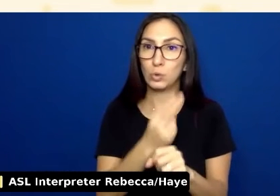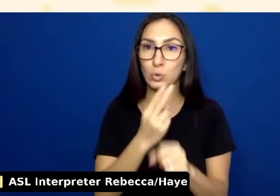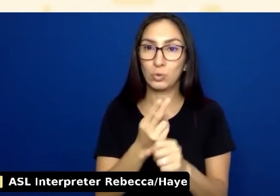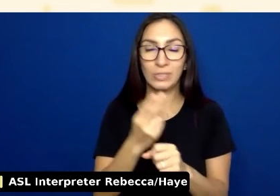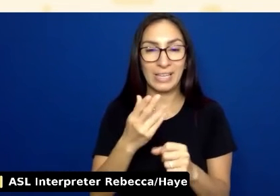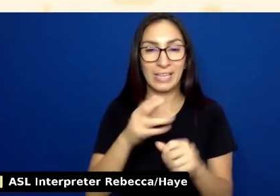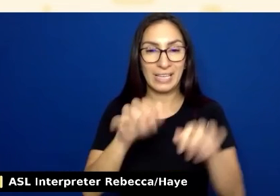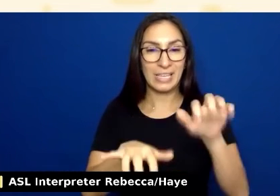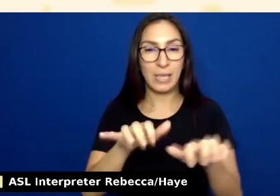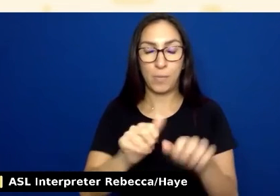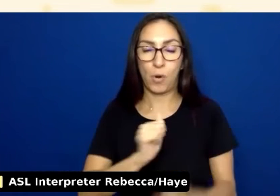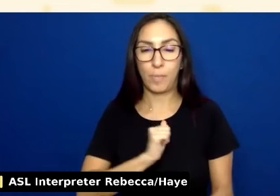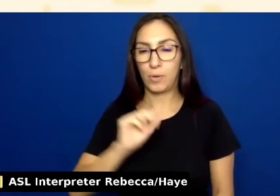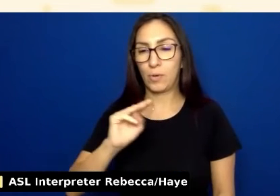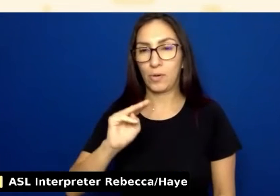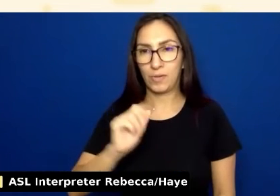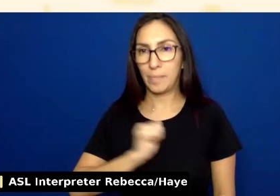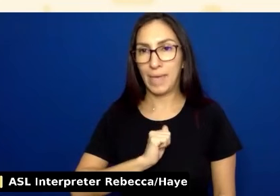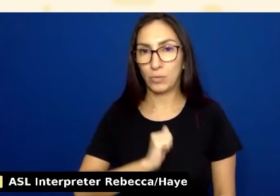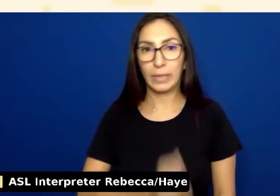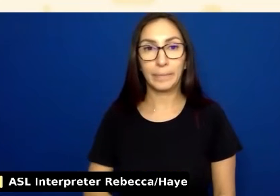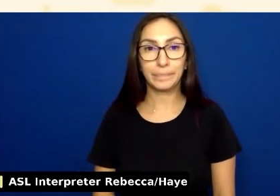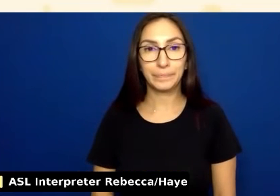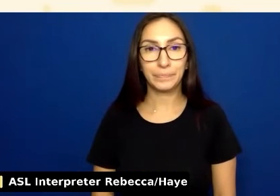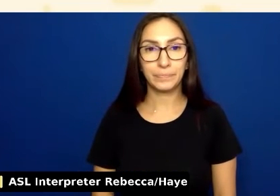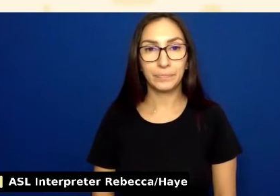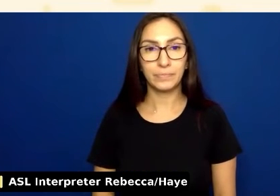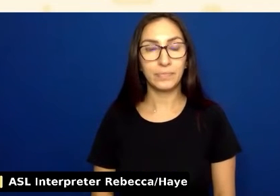Focus indicators, yes, we need to see the different elements